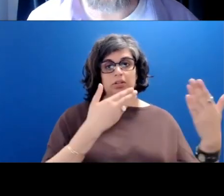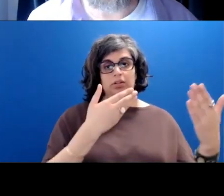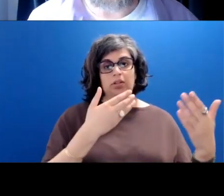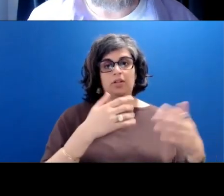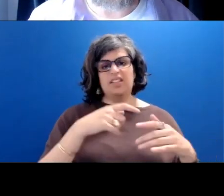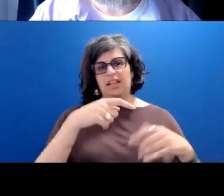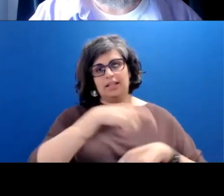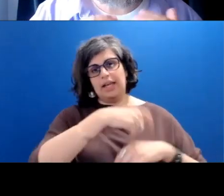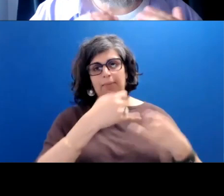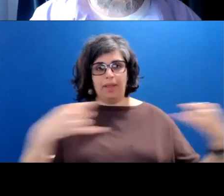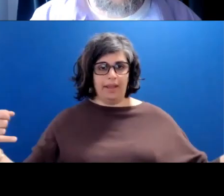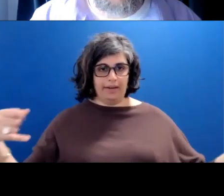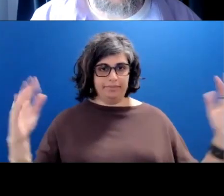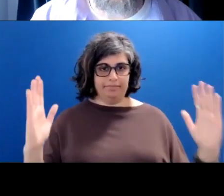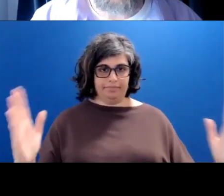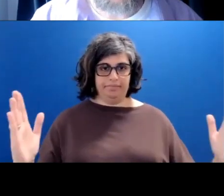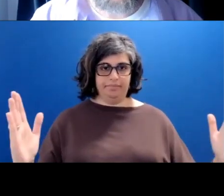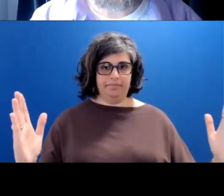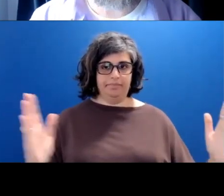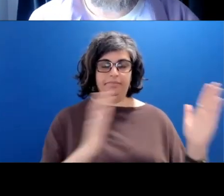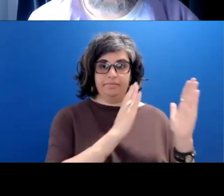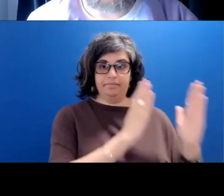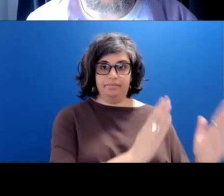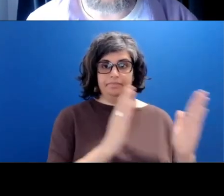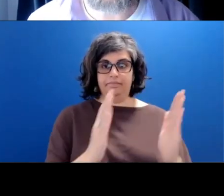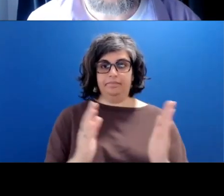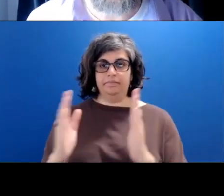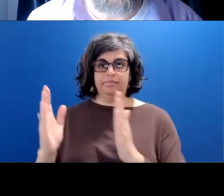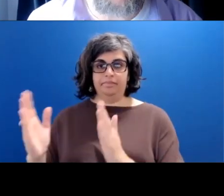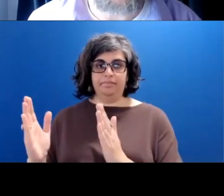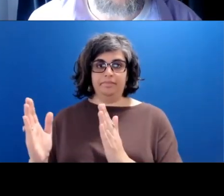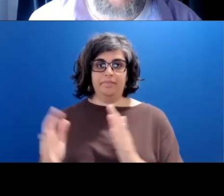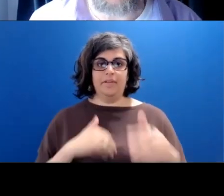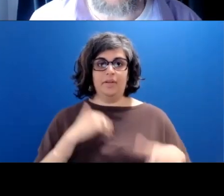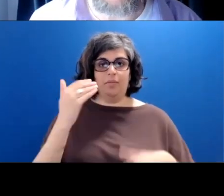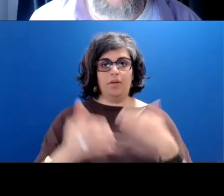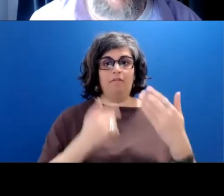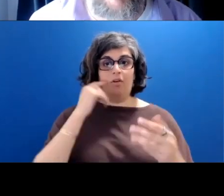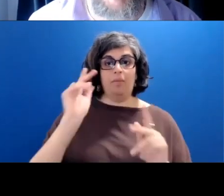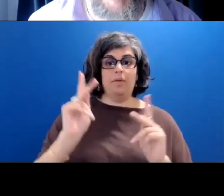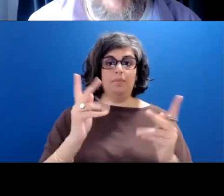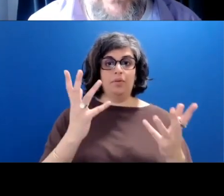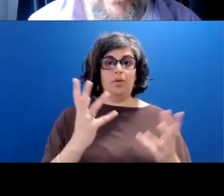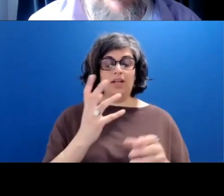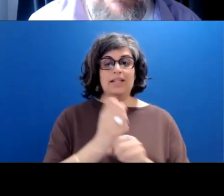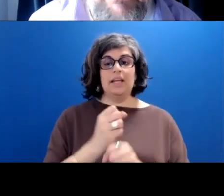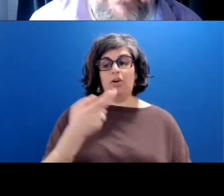like we've mentioned, and an order and a process for folks who wanted to receive hormones in surgery.